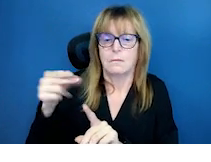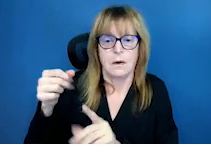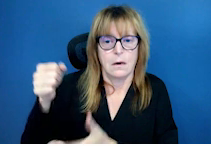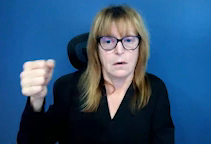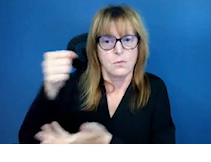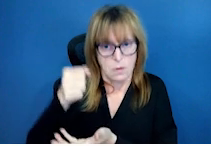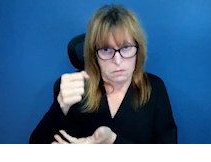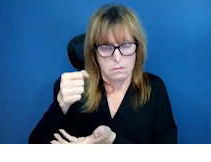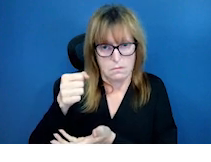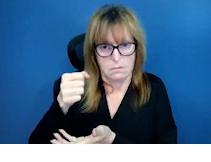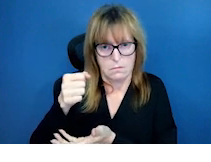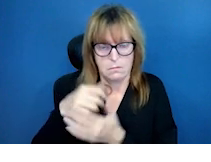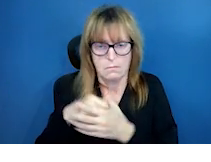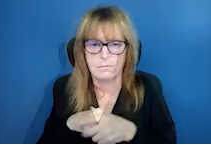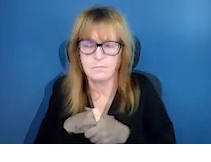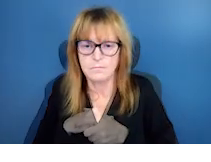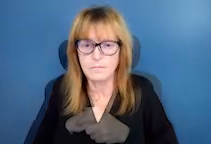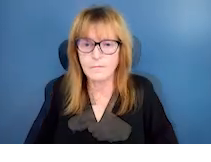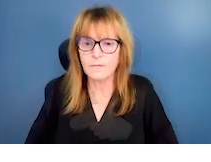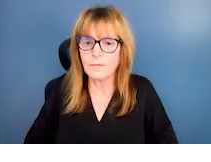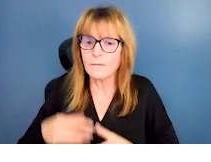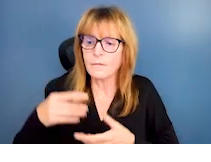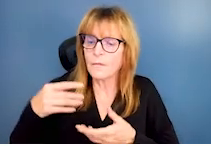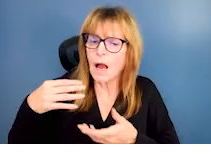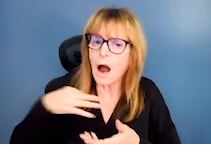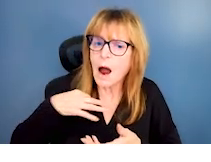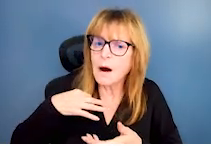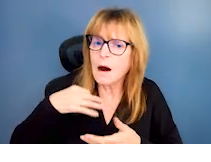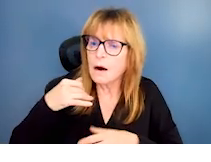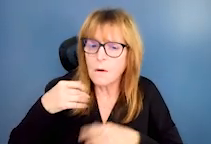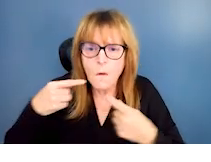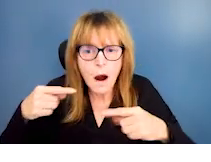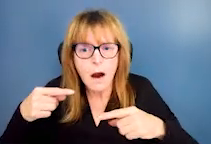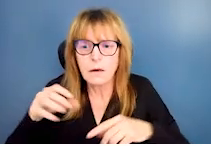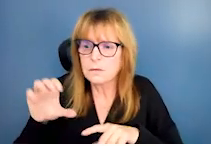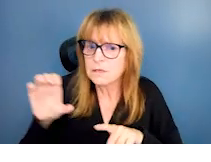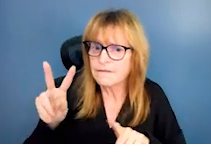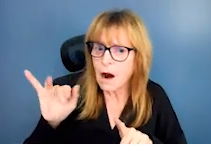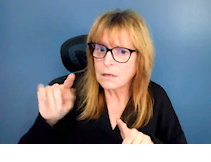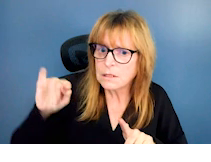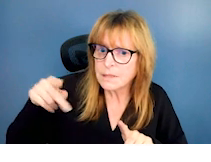The application period for the CVITP Grant is normally from May 1 to June 30 each year.